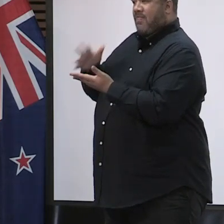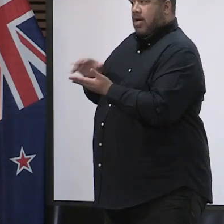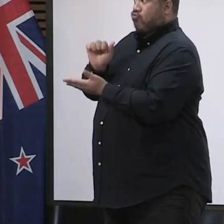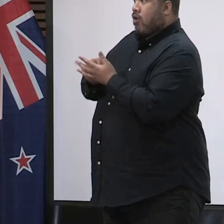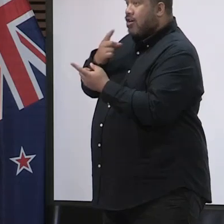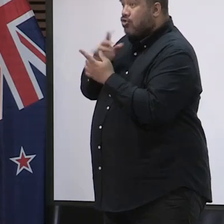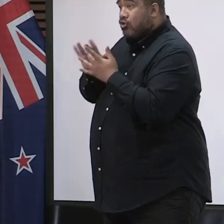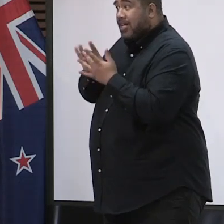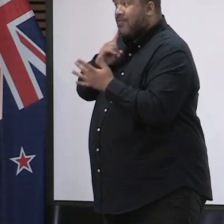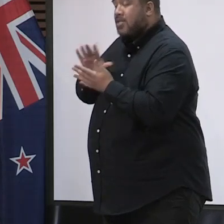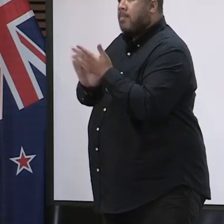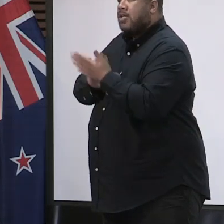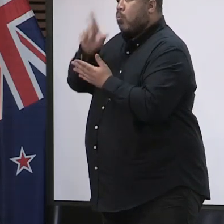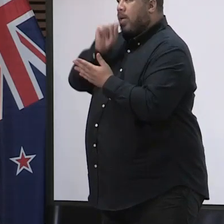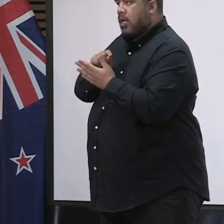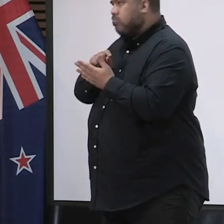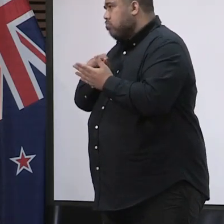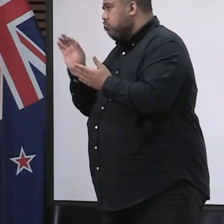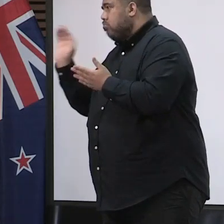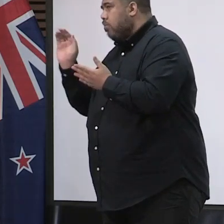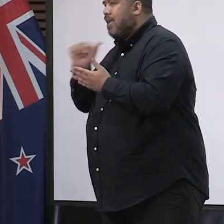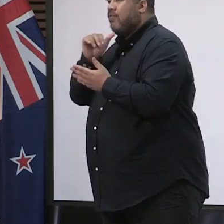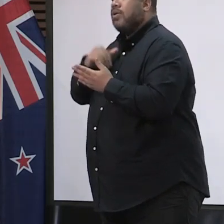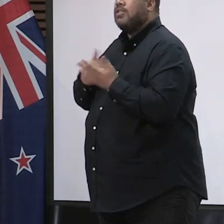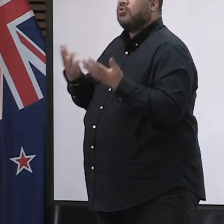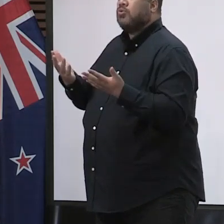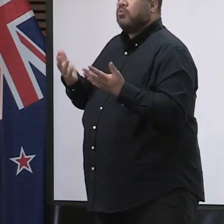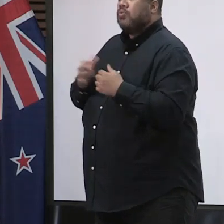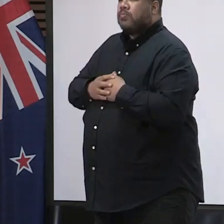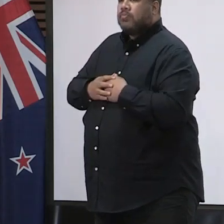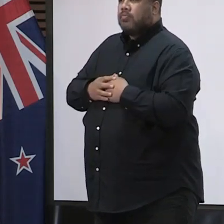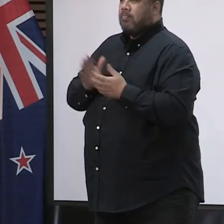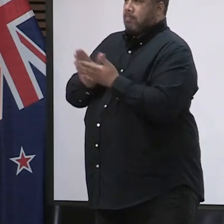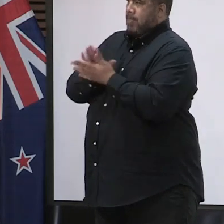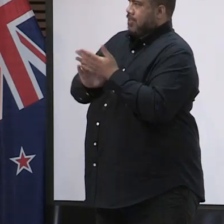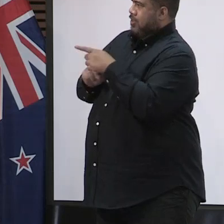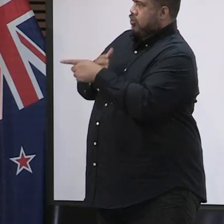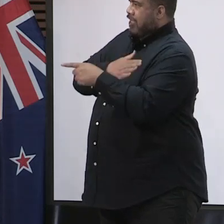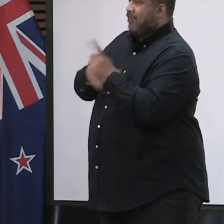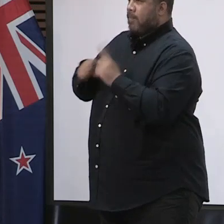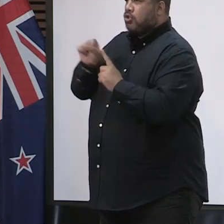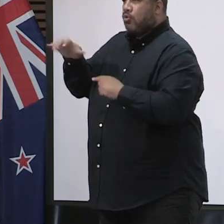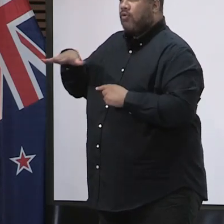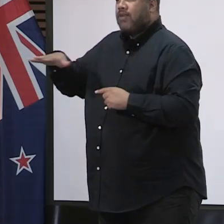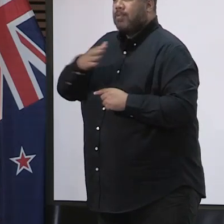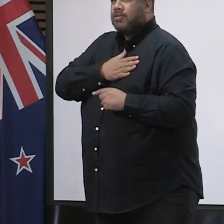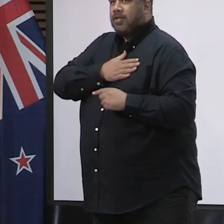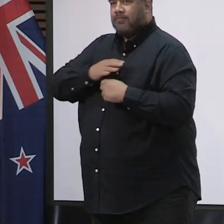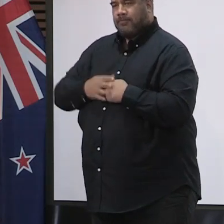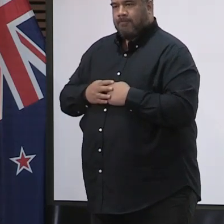we've got their contact information and if needs be, we can, we know how to get